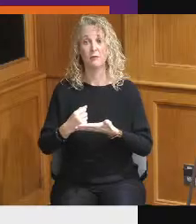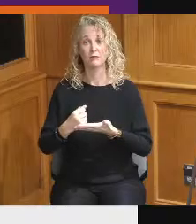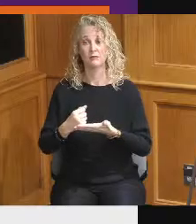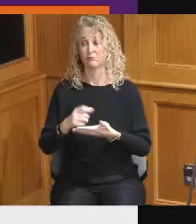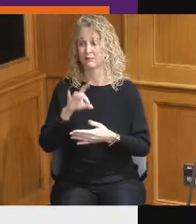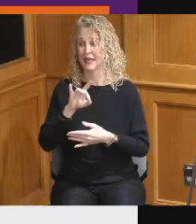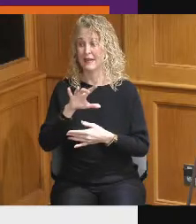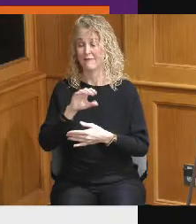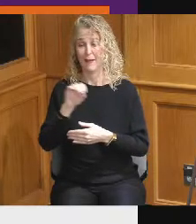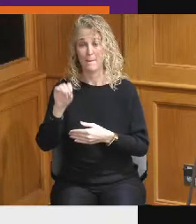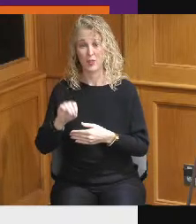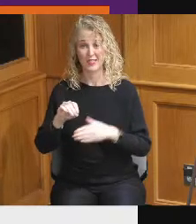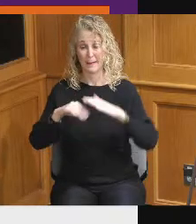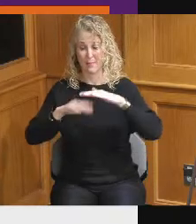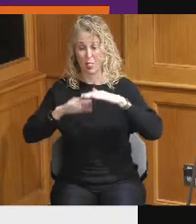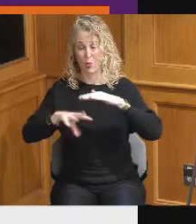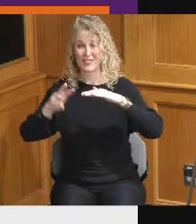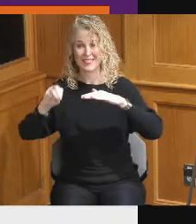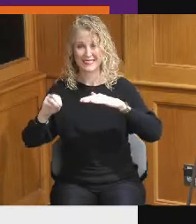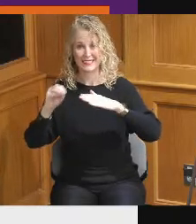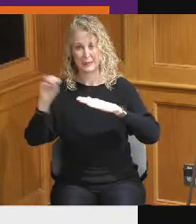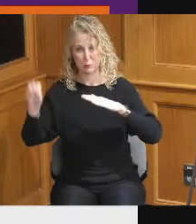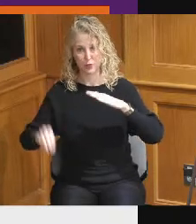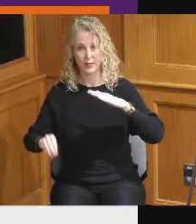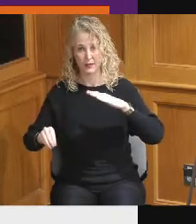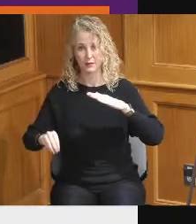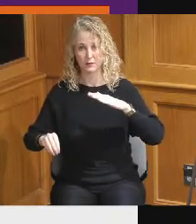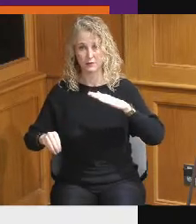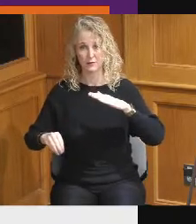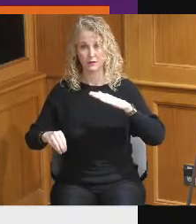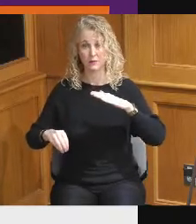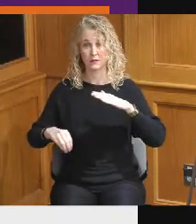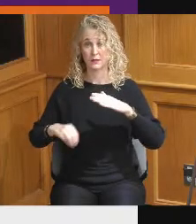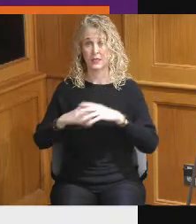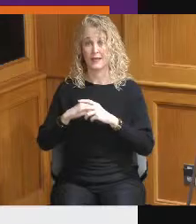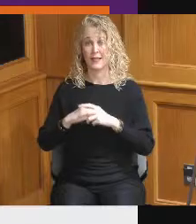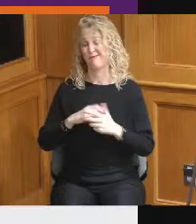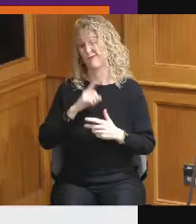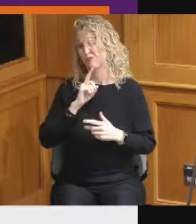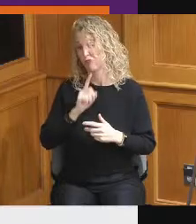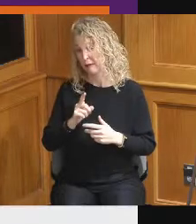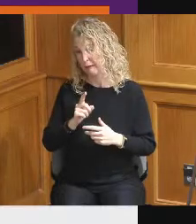restricted units are below 60% and then there has been and really this is only because the couny